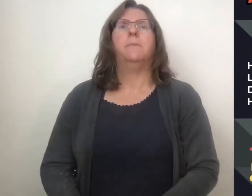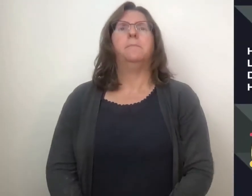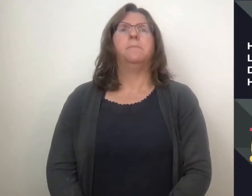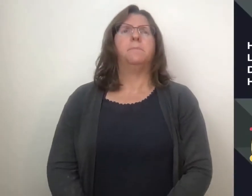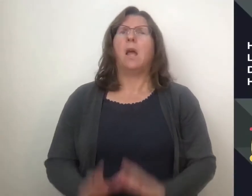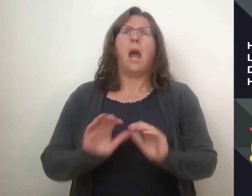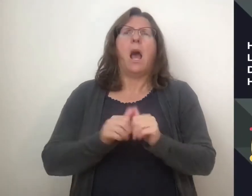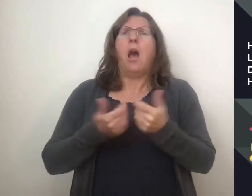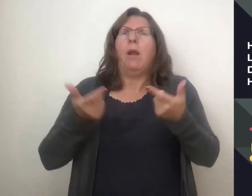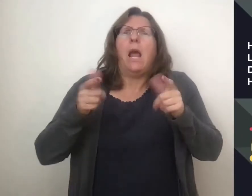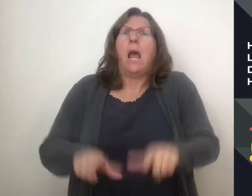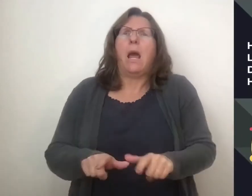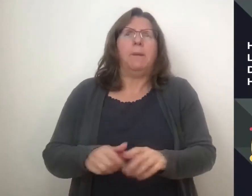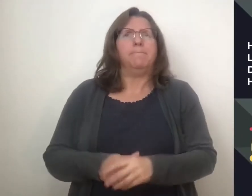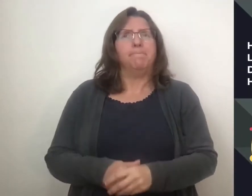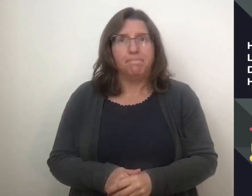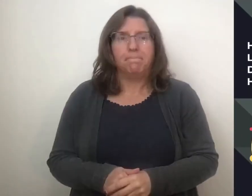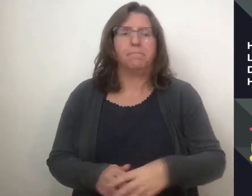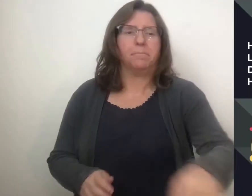So how does language deprivation actually happen?